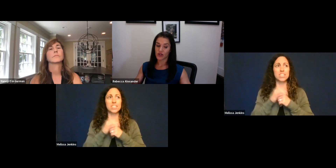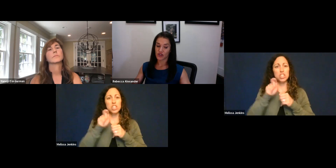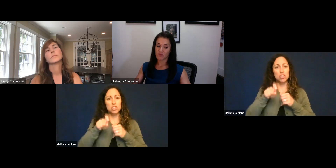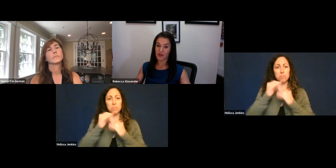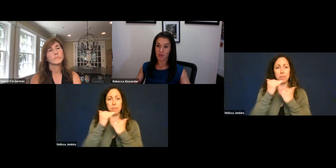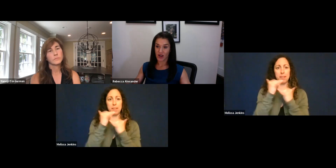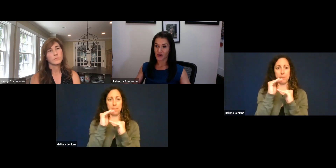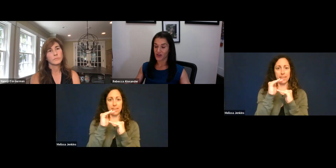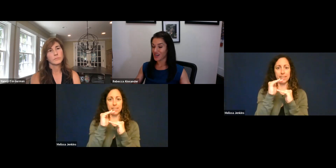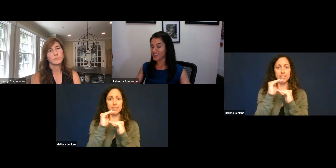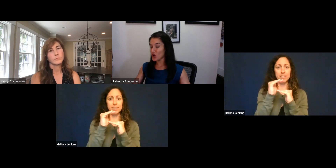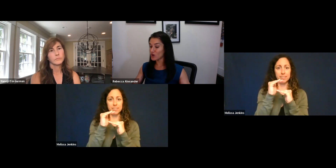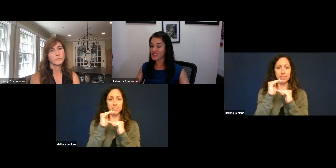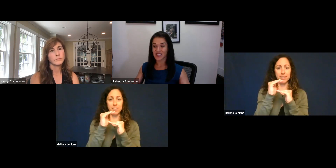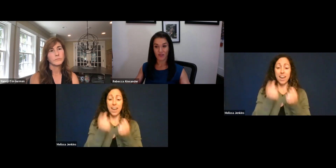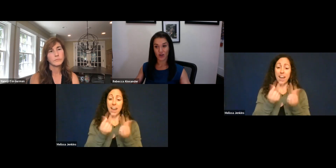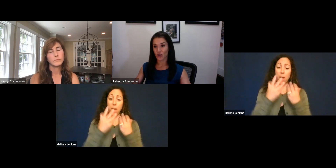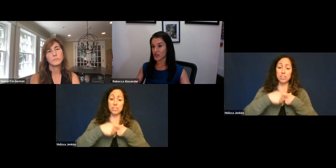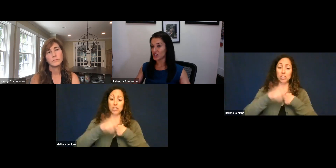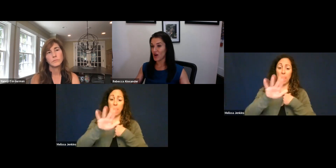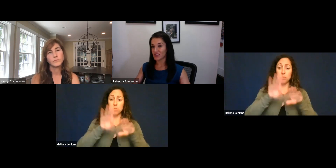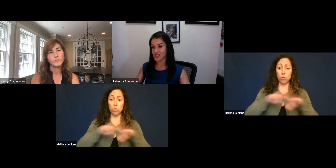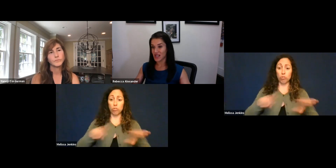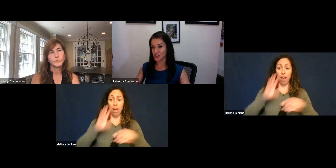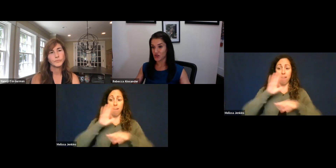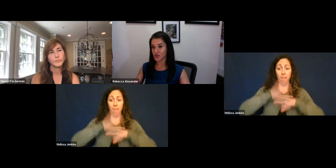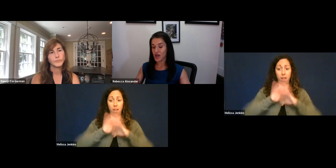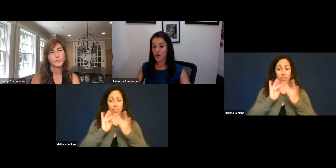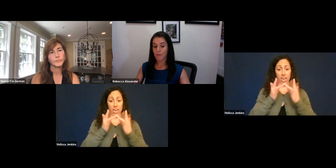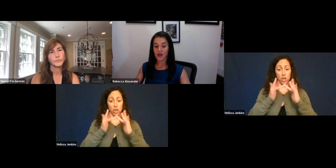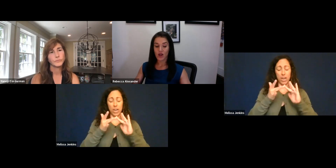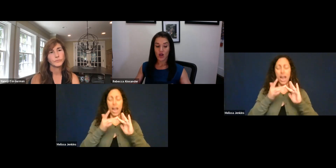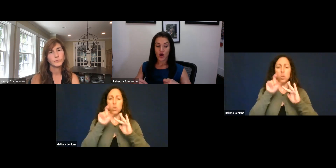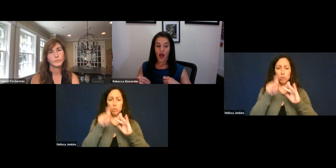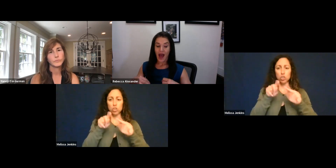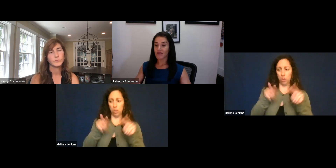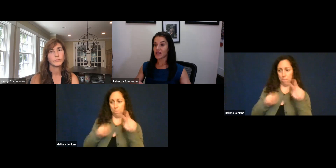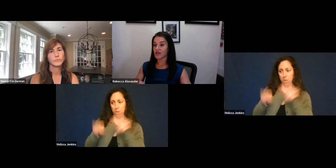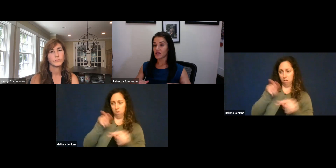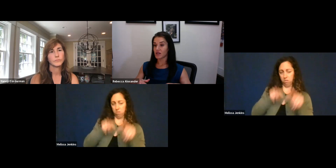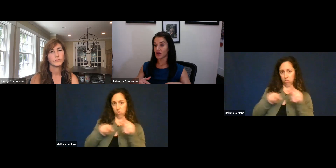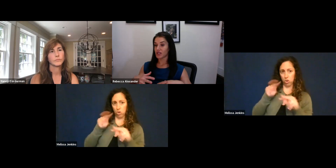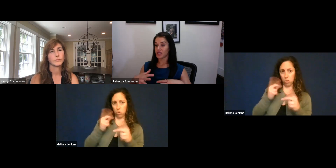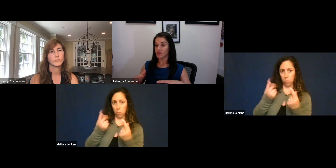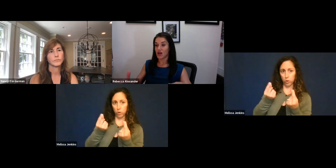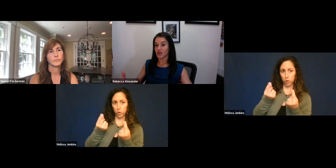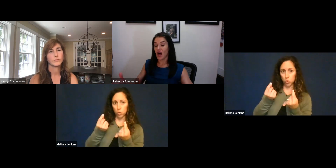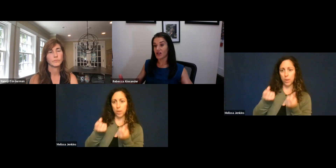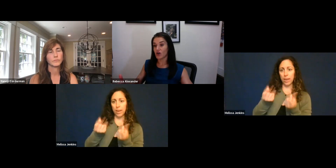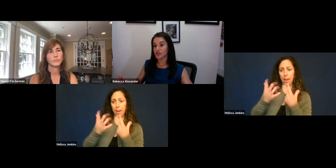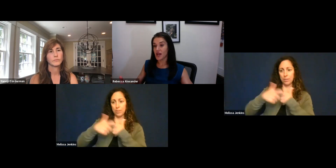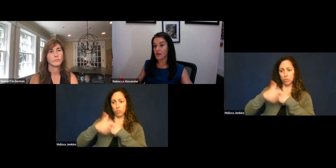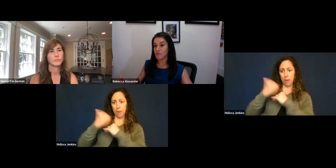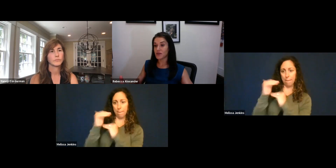should be monitored. And I know it's difficult when you have teenagers. But having the ability to be online all day